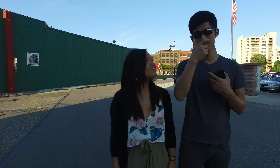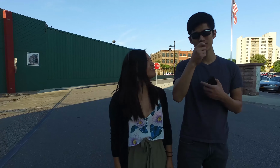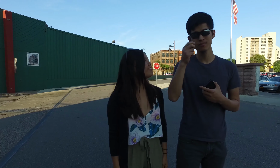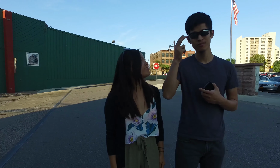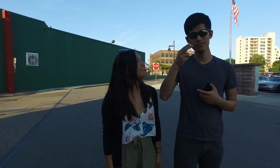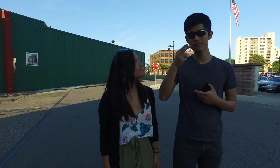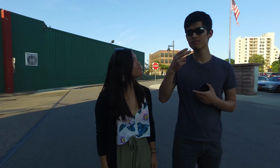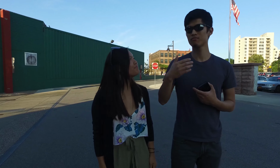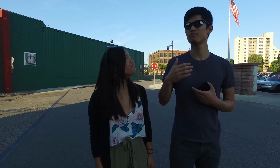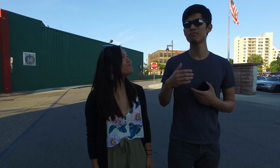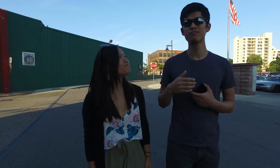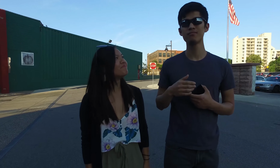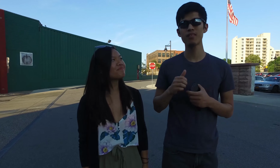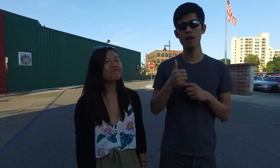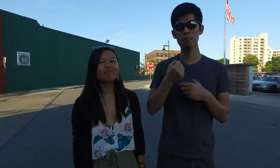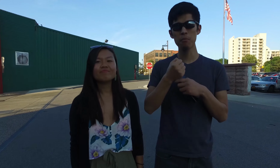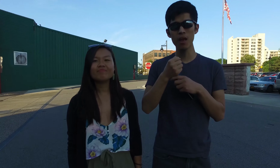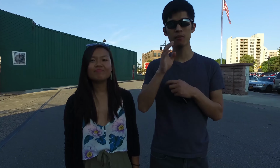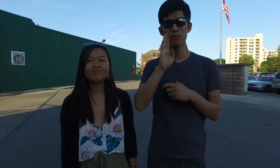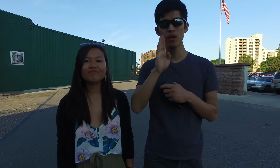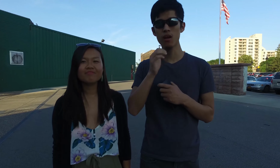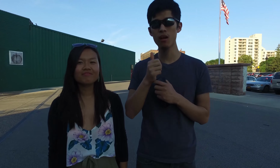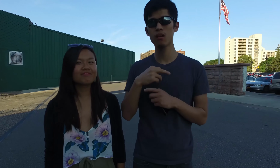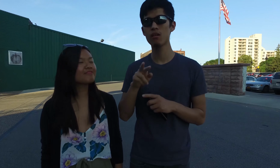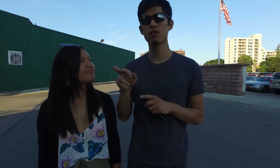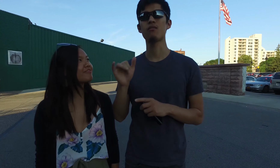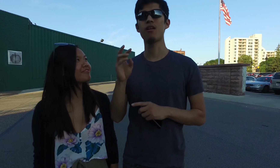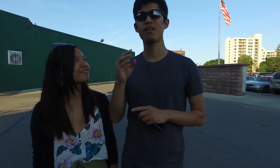There is a very interesting history of how to make beers here.